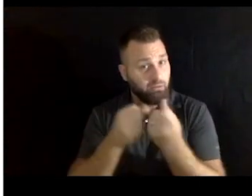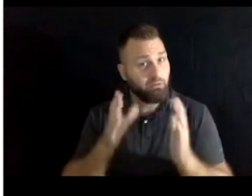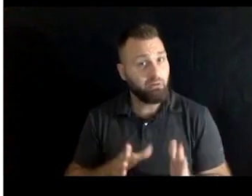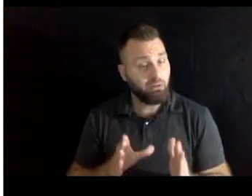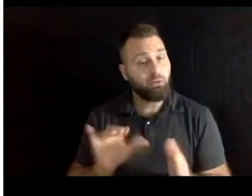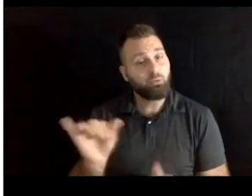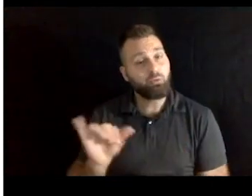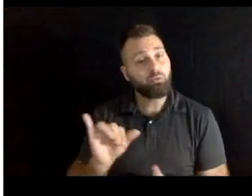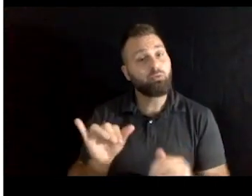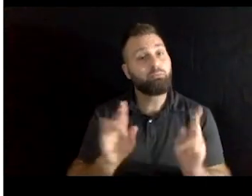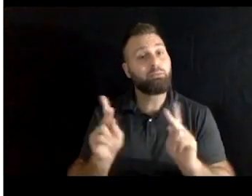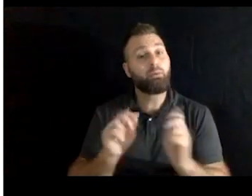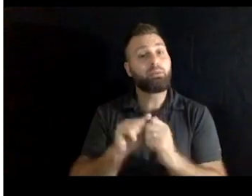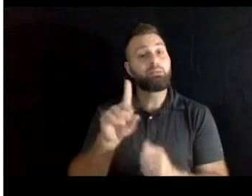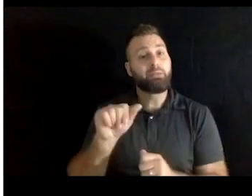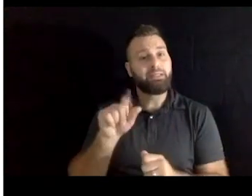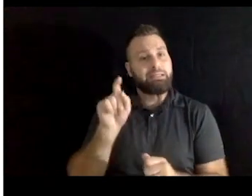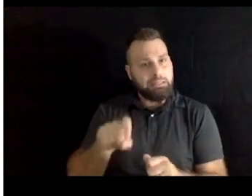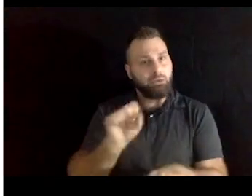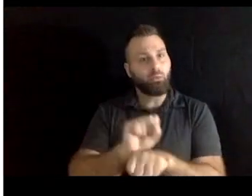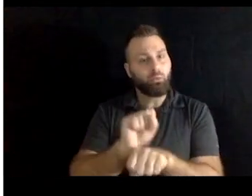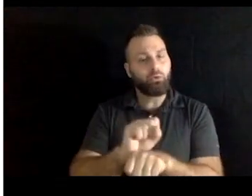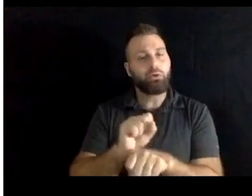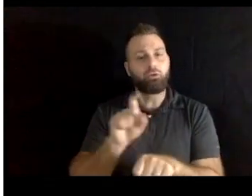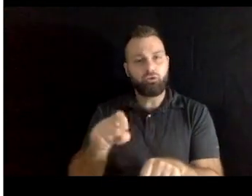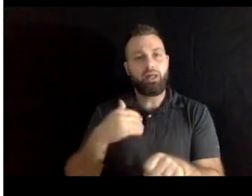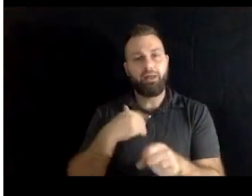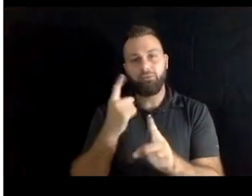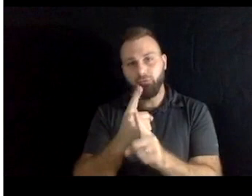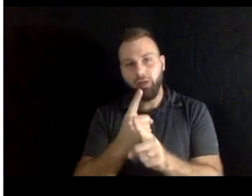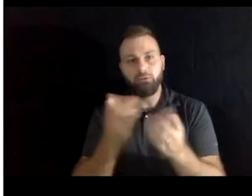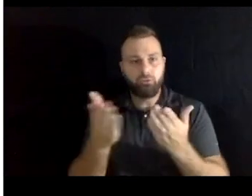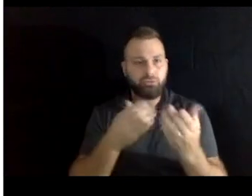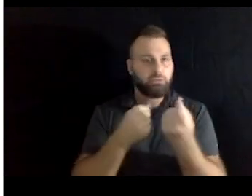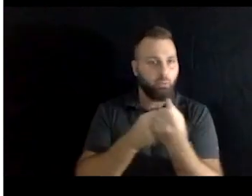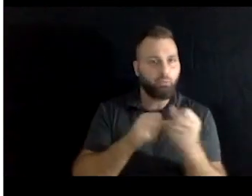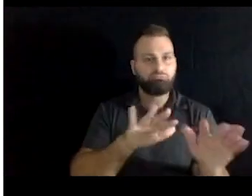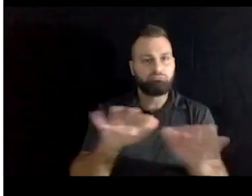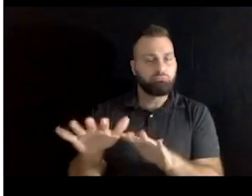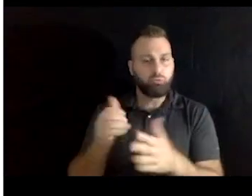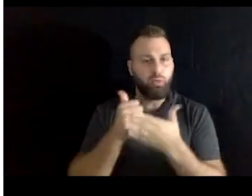People disabilities need to work and should have the supports and services to do so,